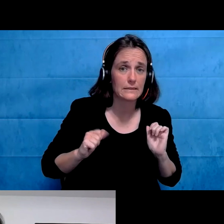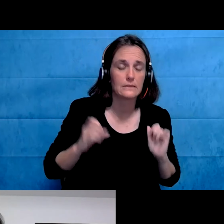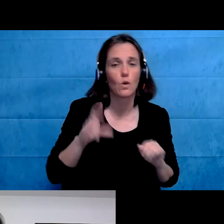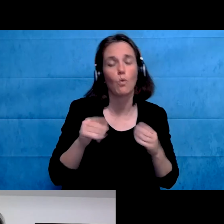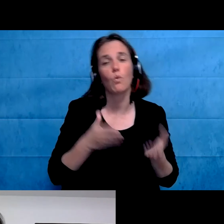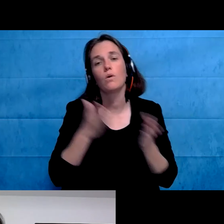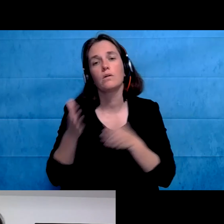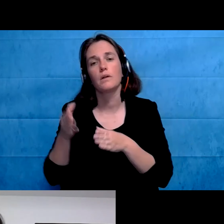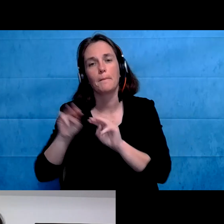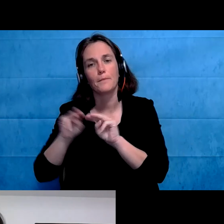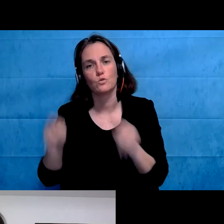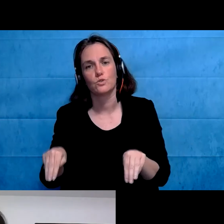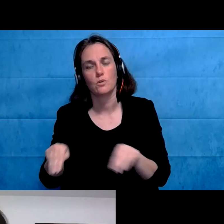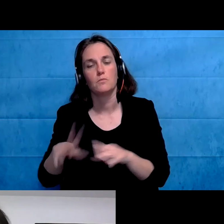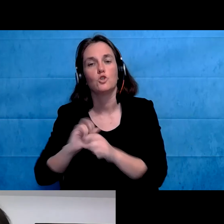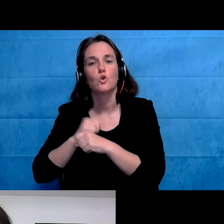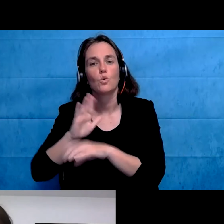good to warn people or warn folks about.